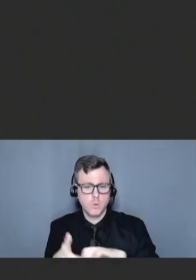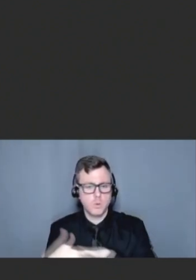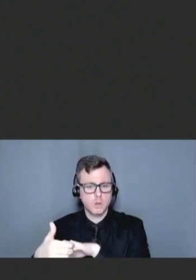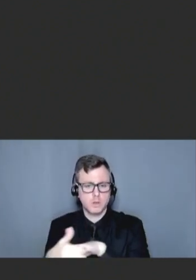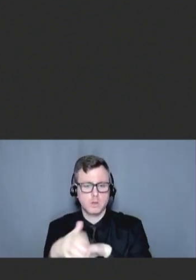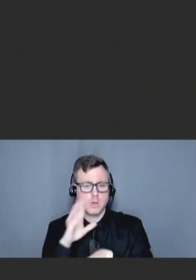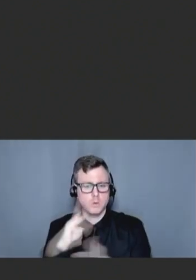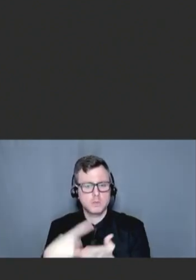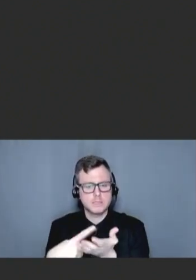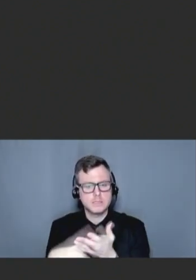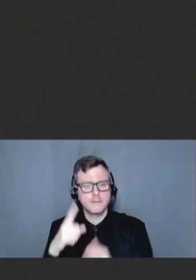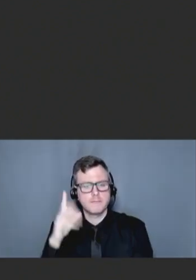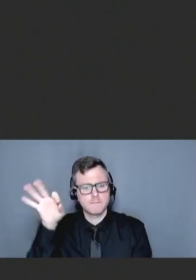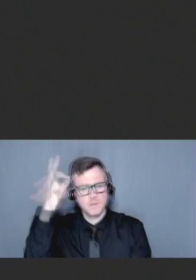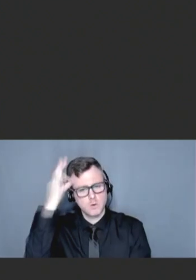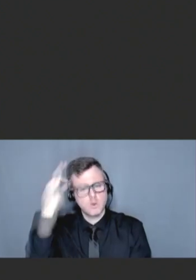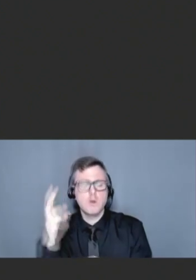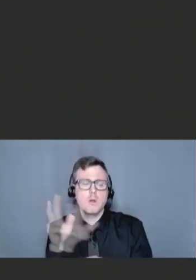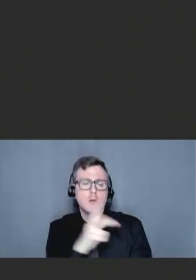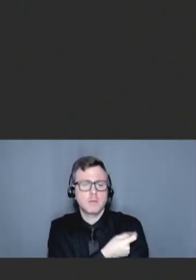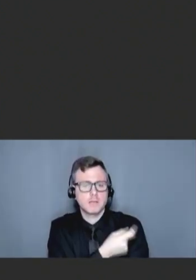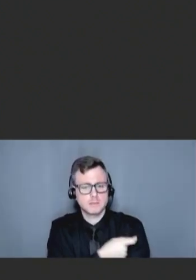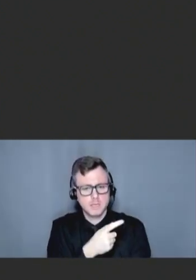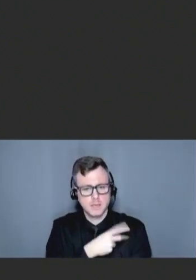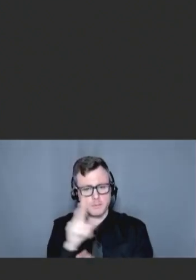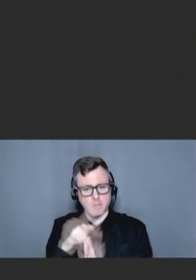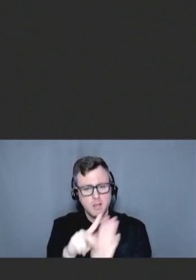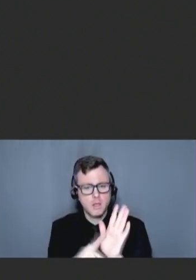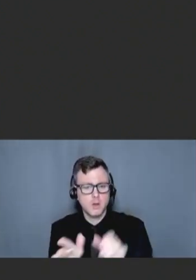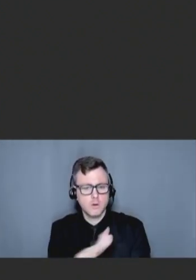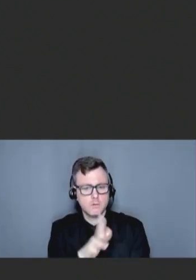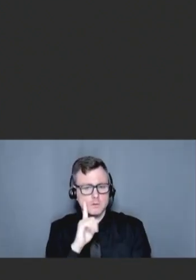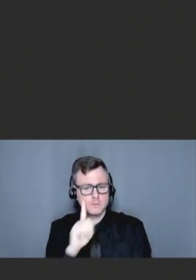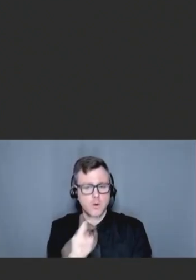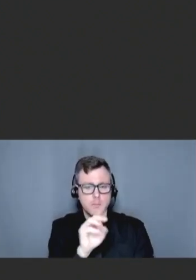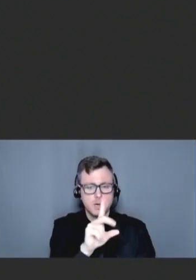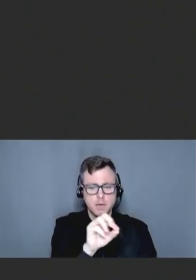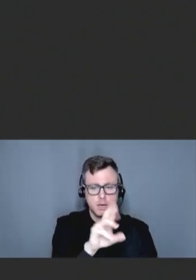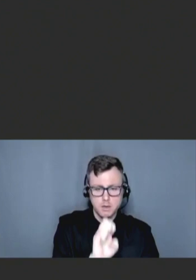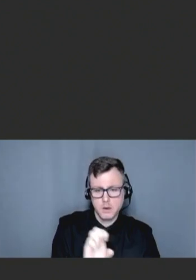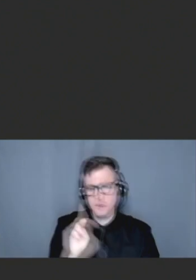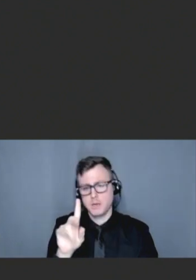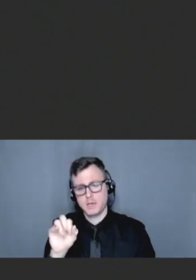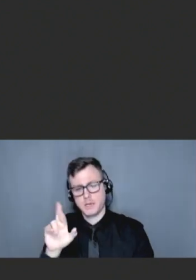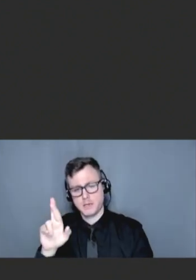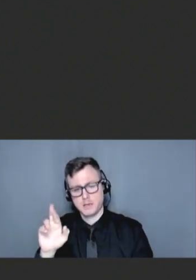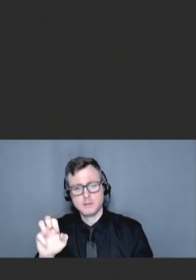Dr. Loretta Christensen and Dr. Matthew Clark are from the Indian Health Services and will